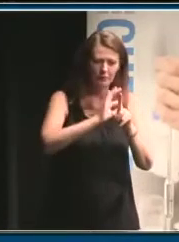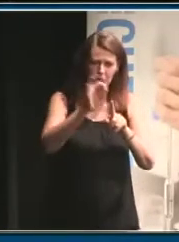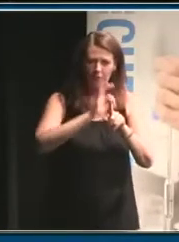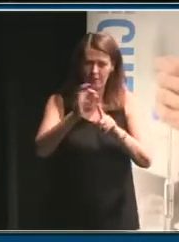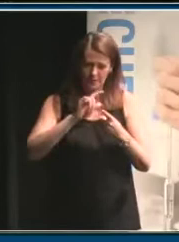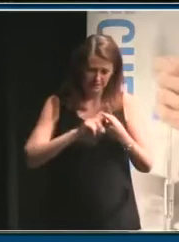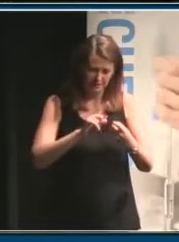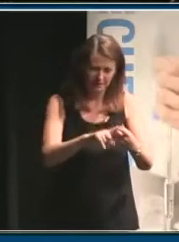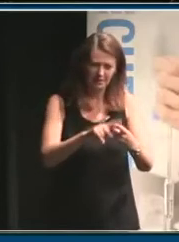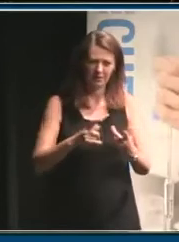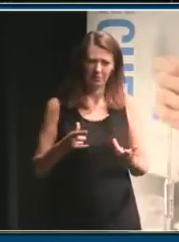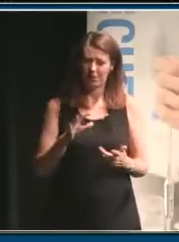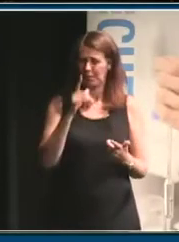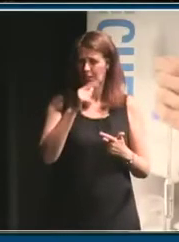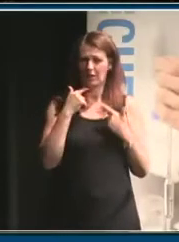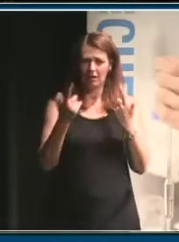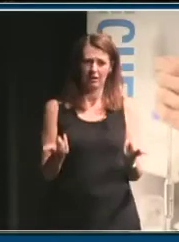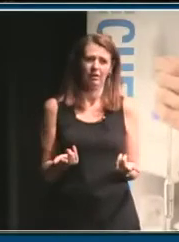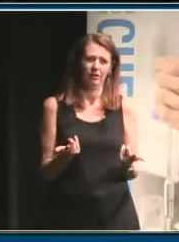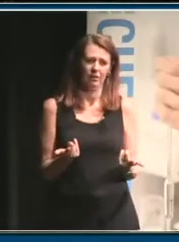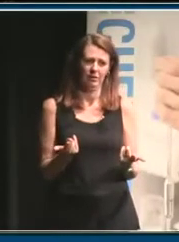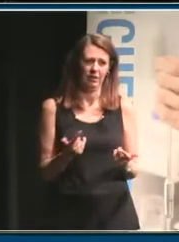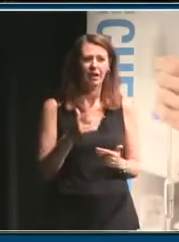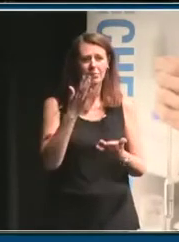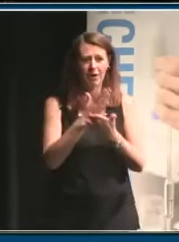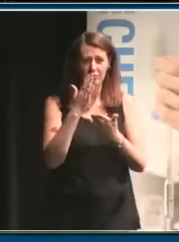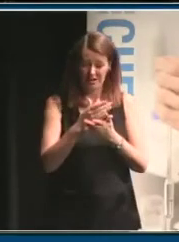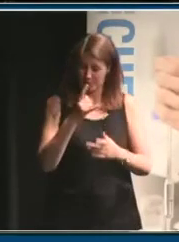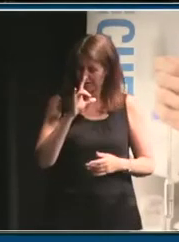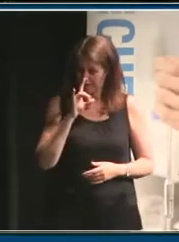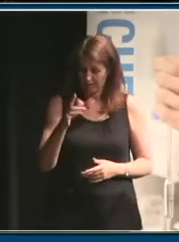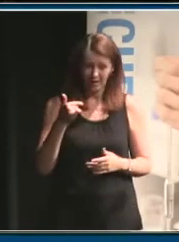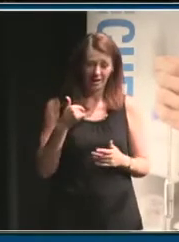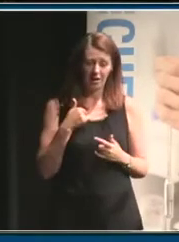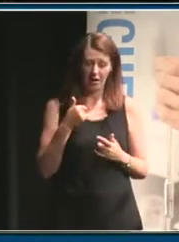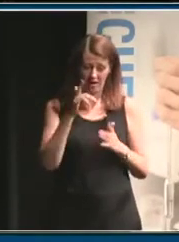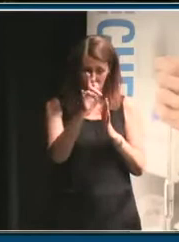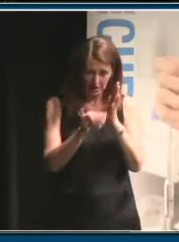the toxicity of… no one ever cared. The one time, by accident, I’d identify a problem